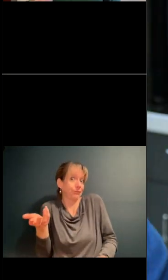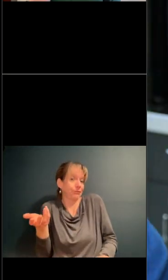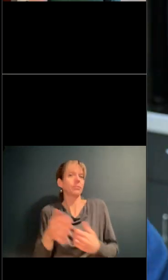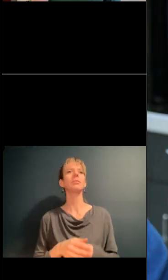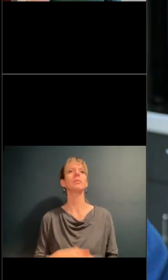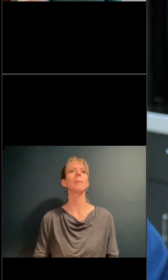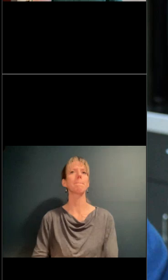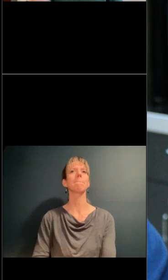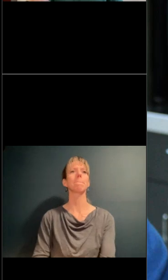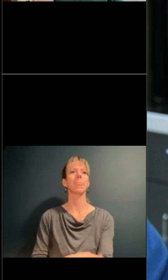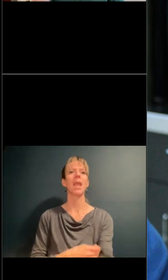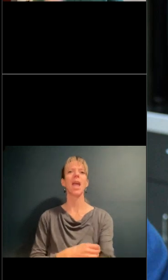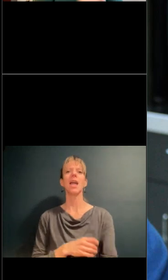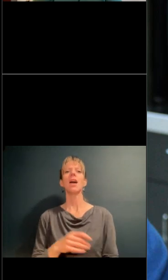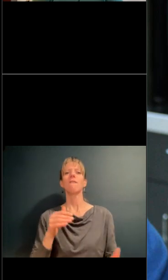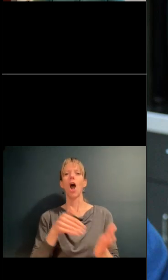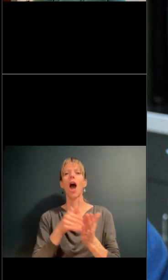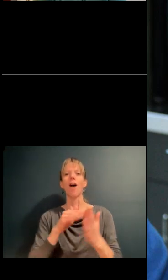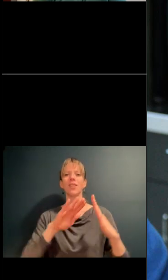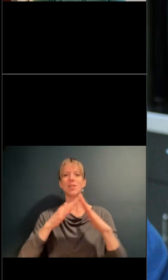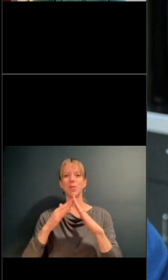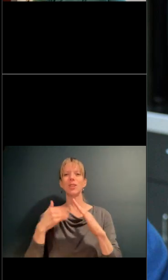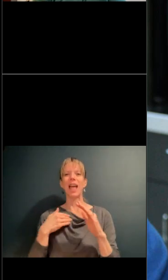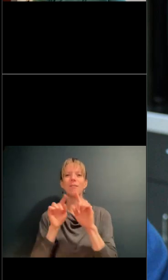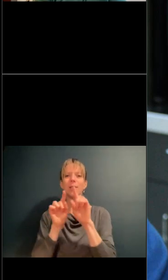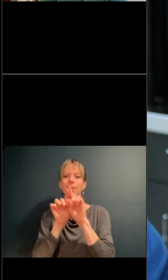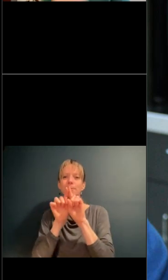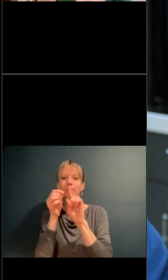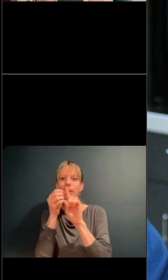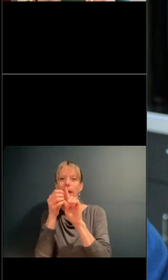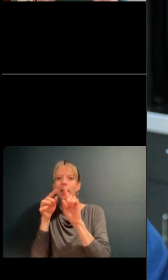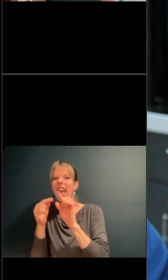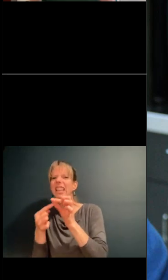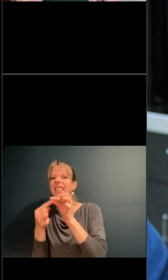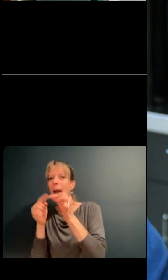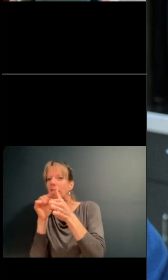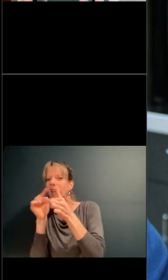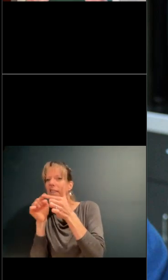asterisks to the proclamations of welcome. This is why we need to encourage communities and